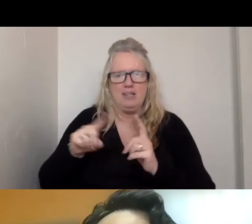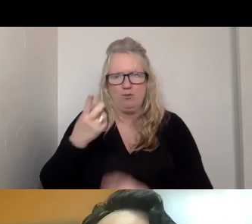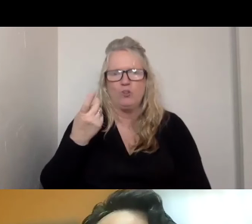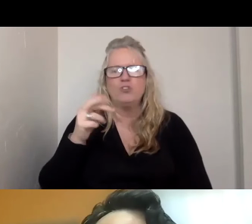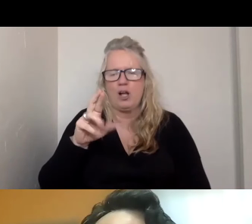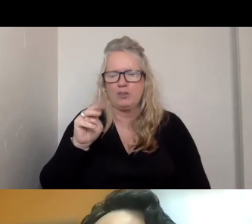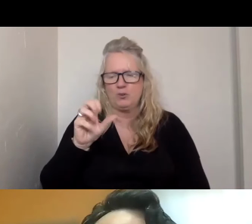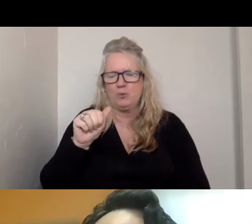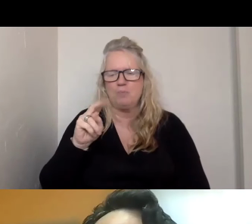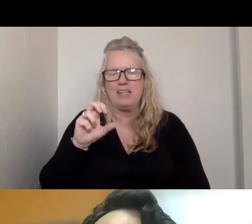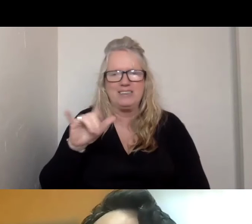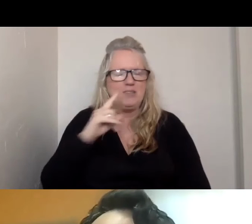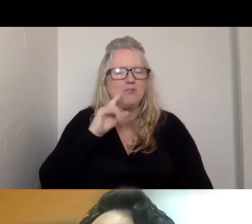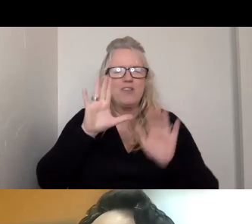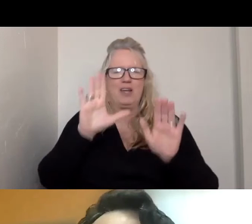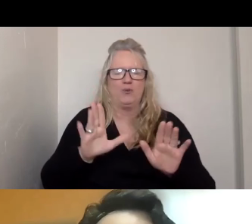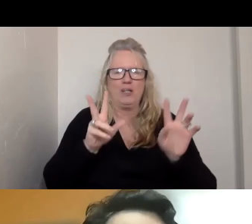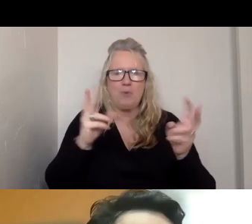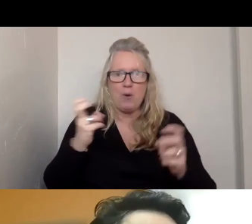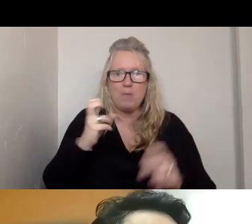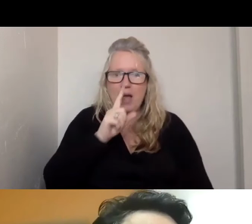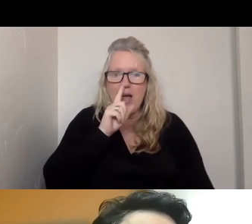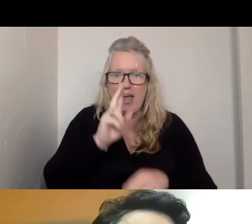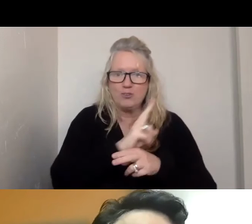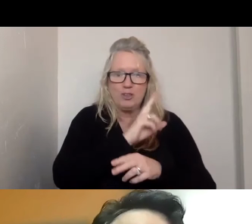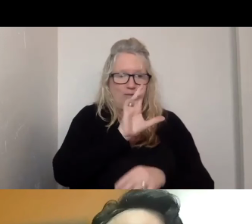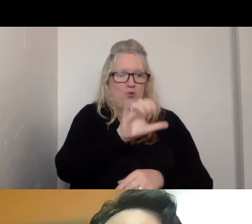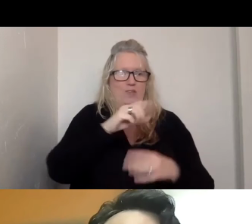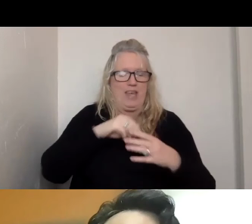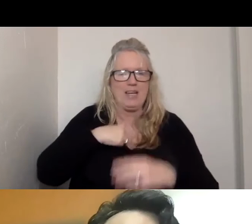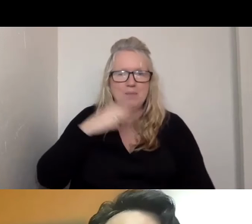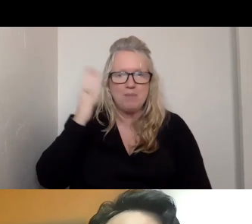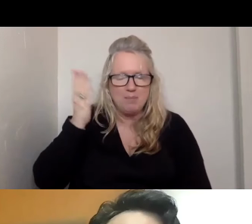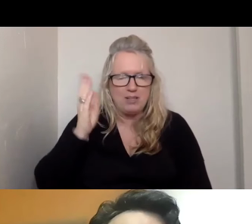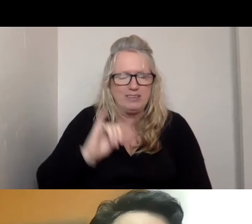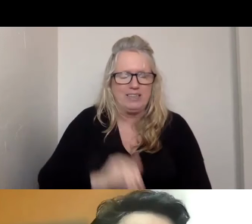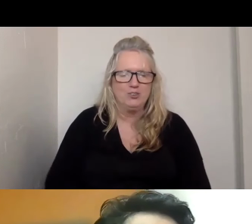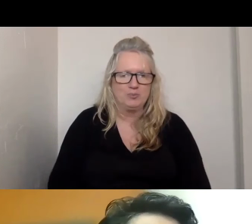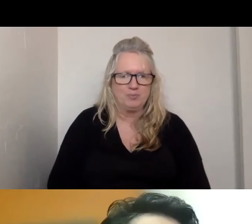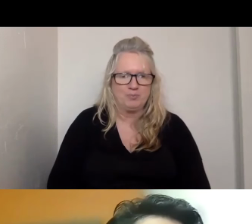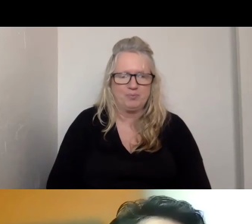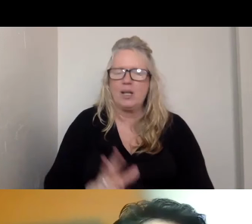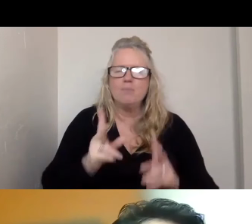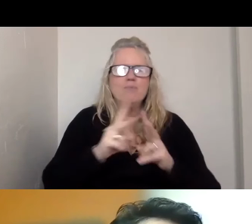QUOTE. I USE IT IN MY PRESENTATIONS AS WELL. I AM GRATEFUL TO